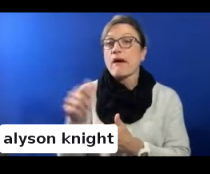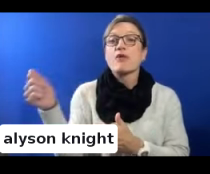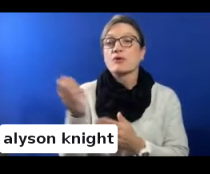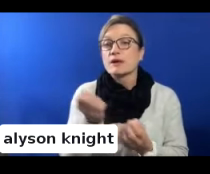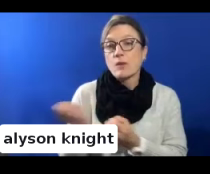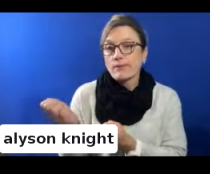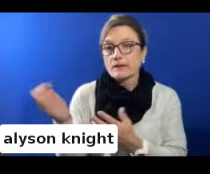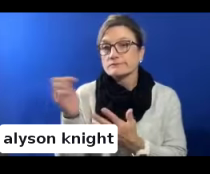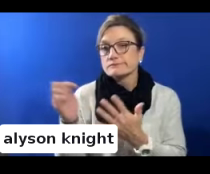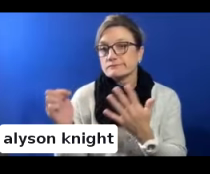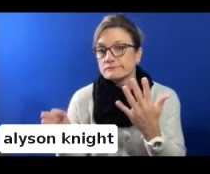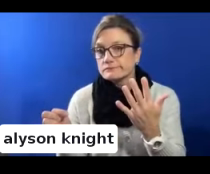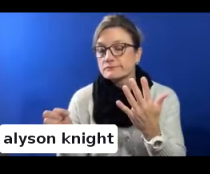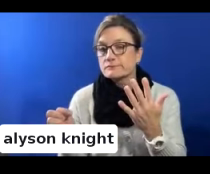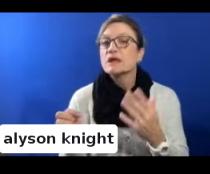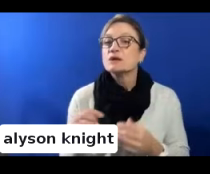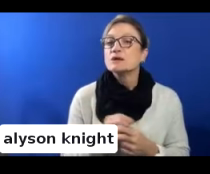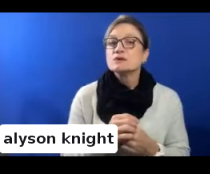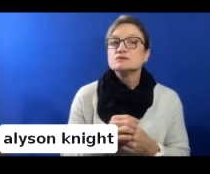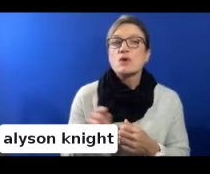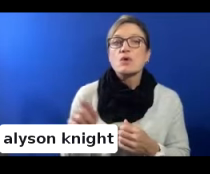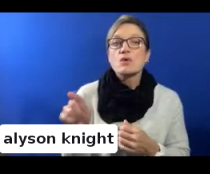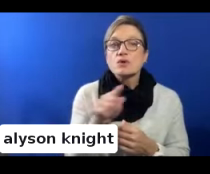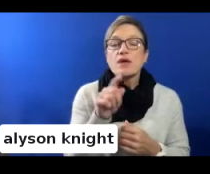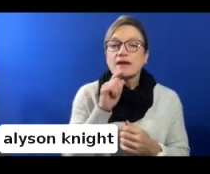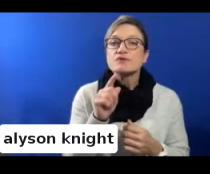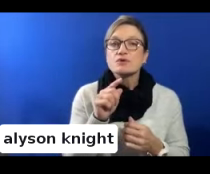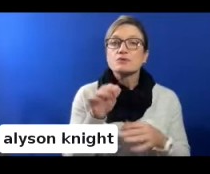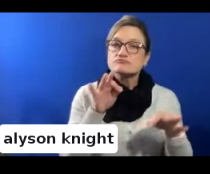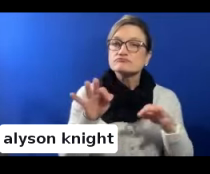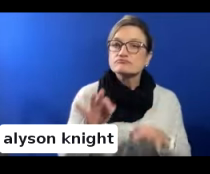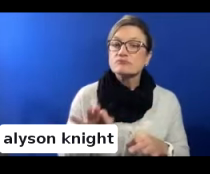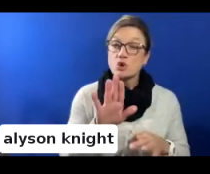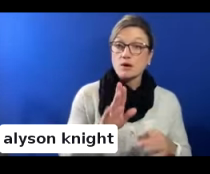The gist of it is you go through each of your proposed goals, and